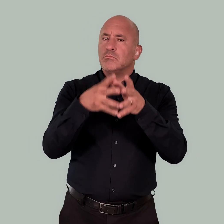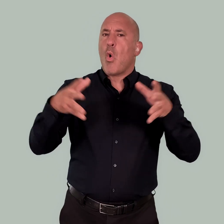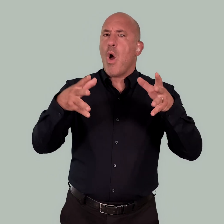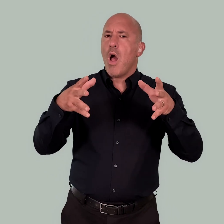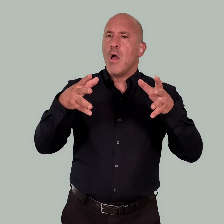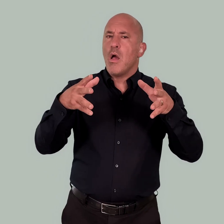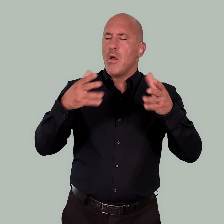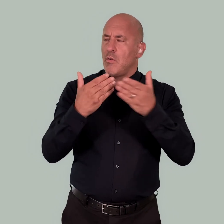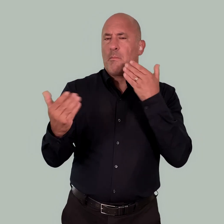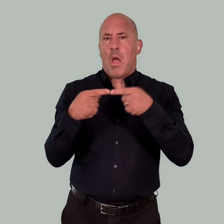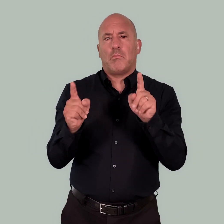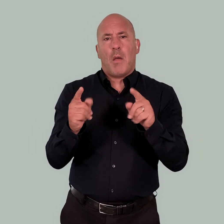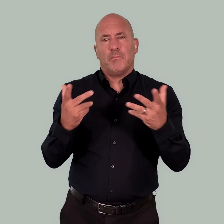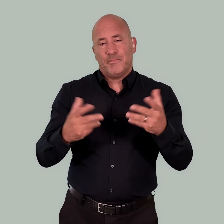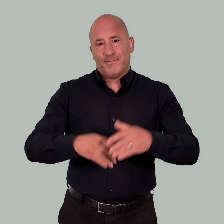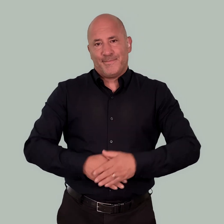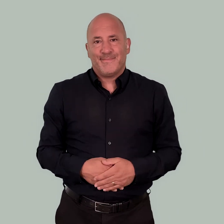particularly for younger adults.